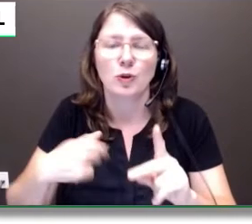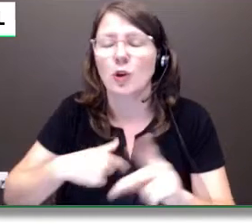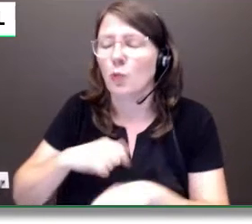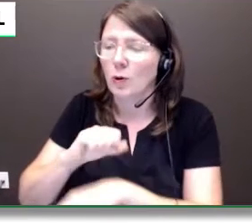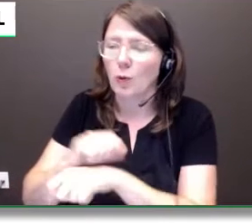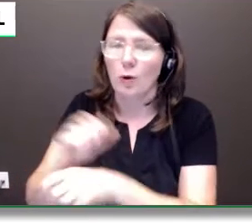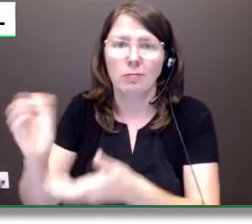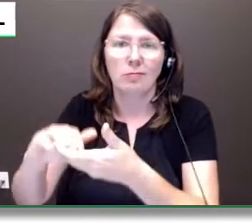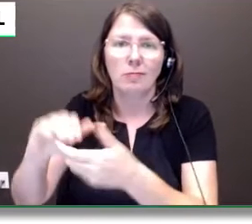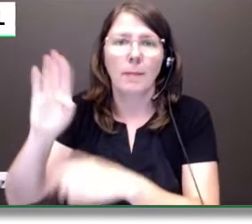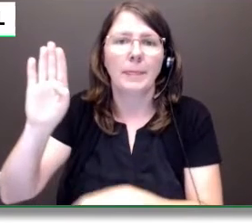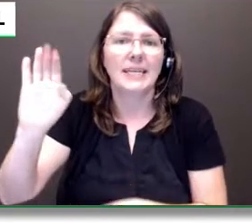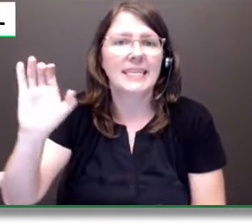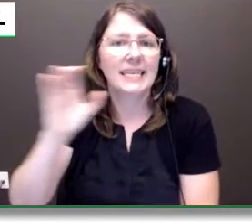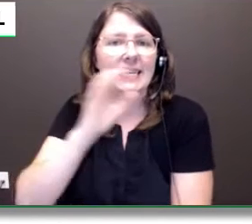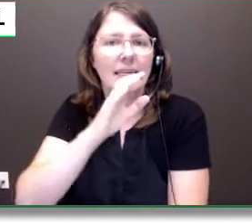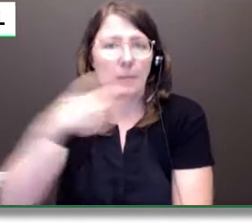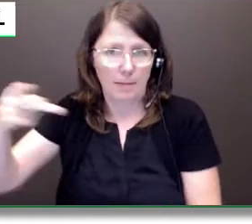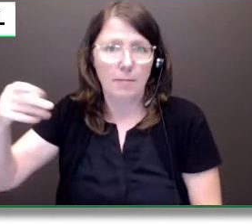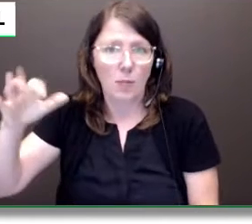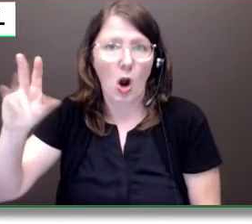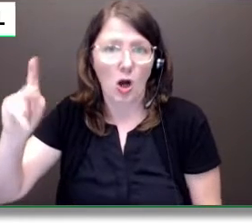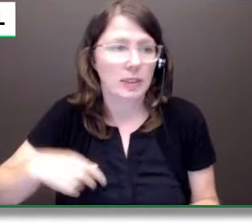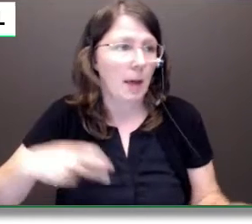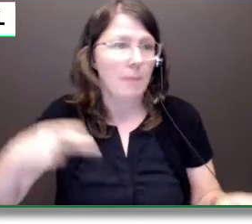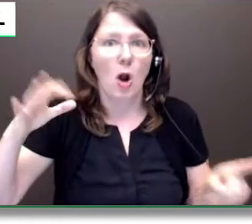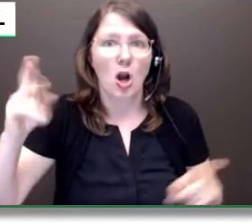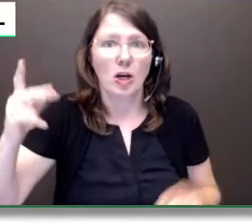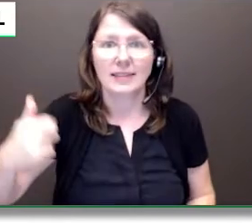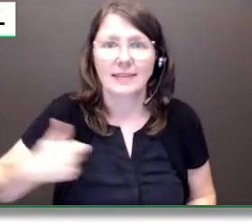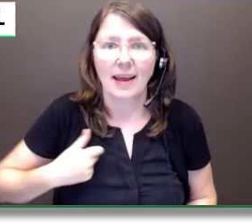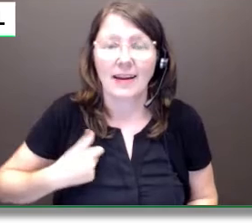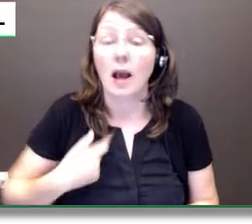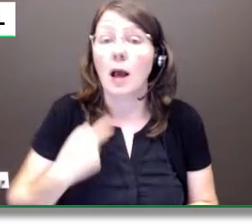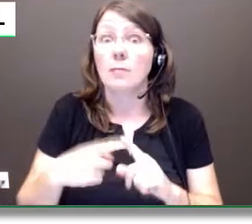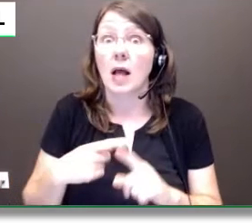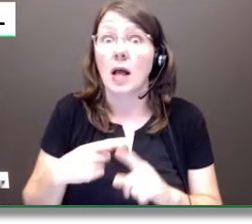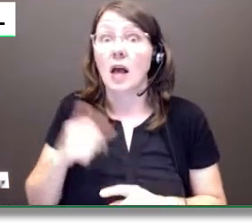brought in two other non-for-profits alongside us who have specialties around